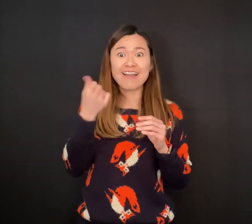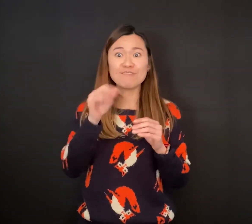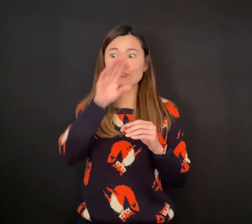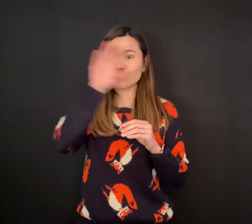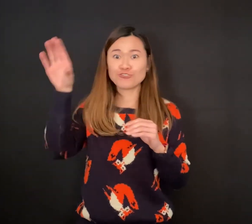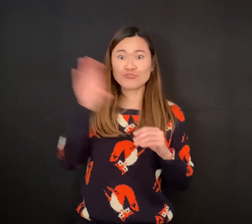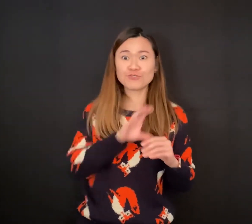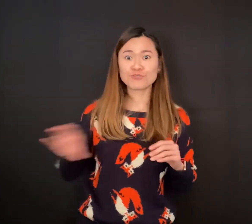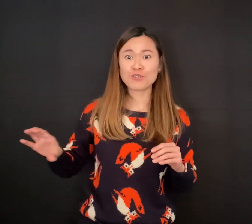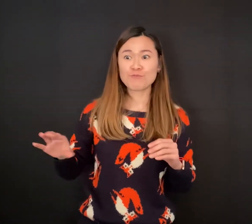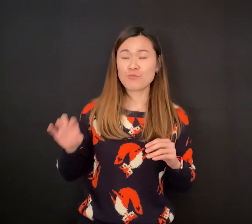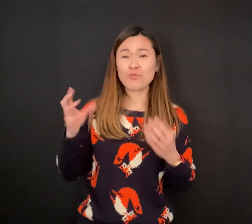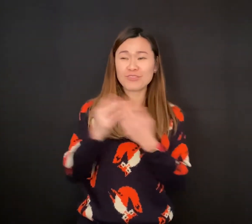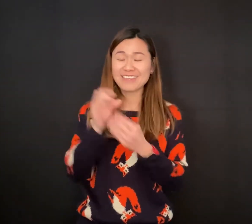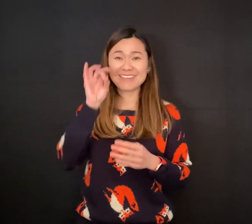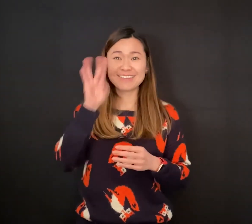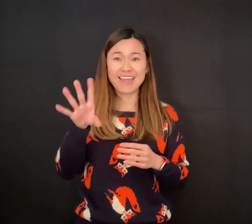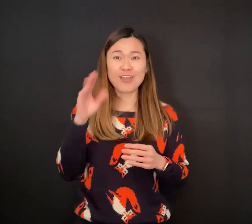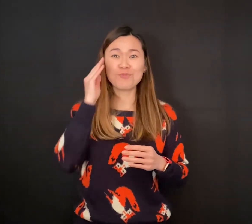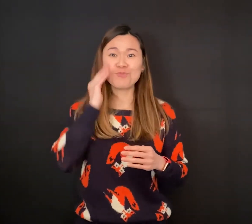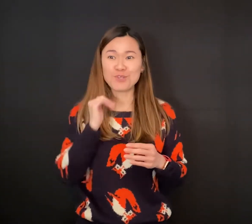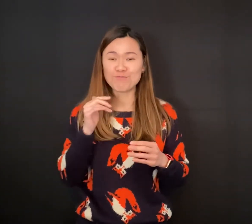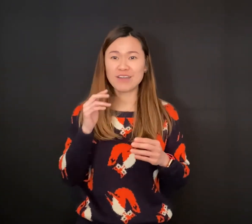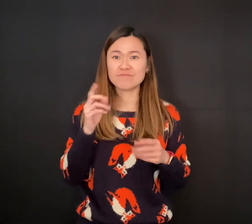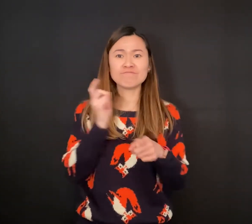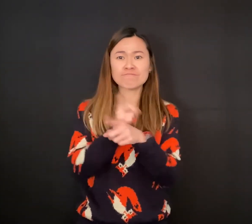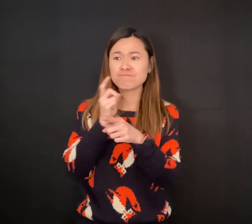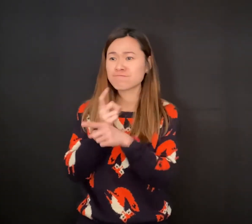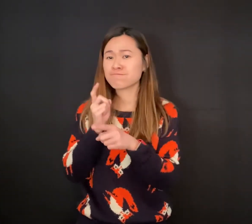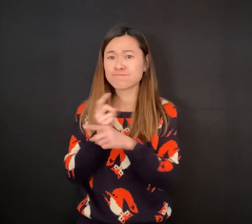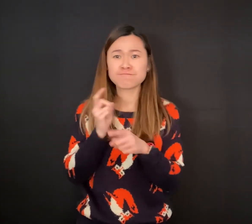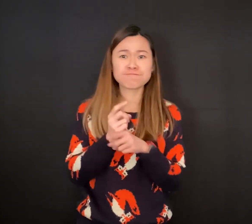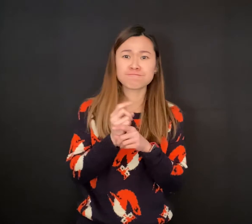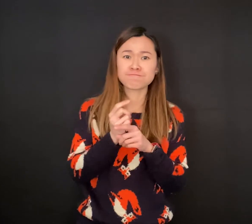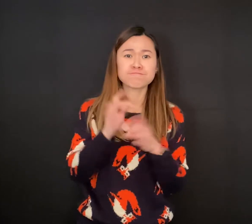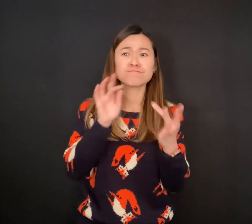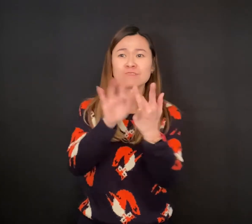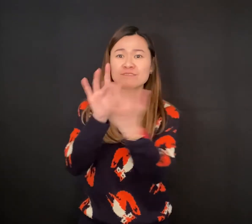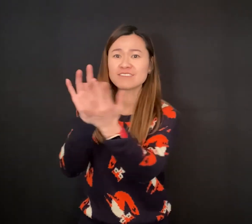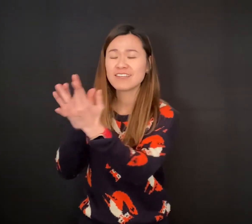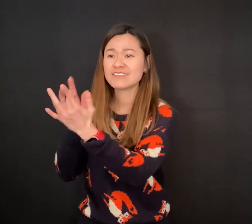Recently we had a Zoom meeting with 10 women to chat and stay in touch.